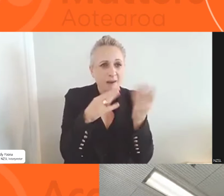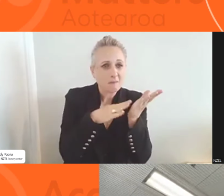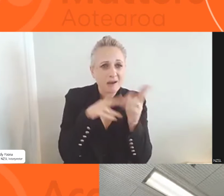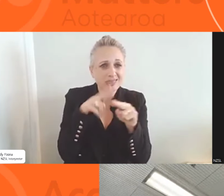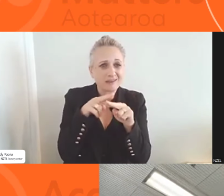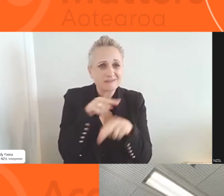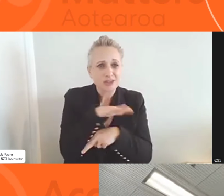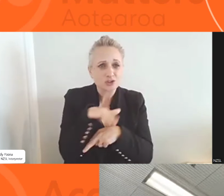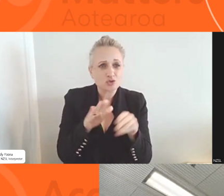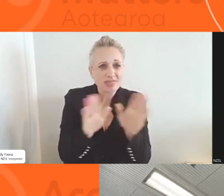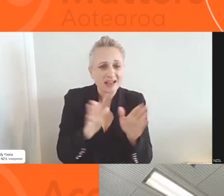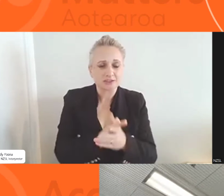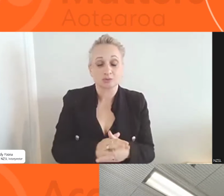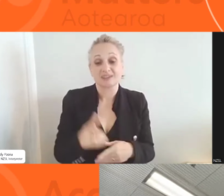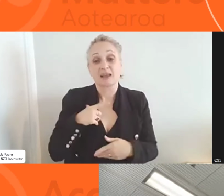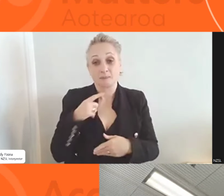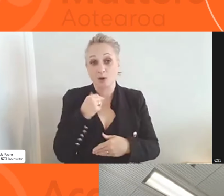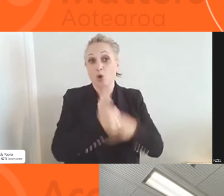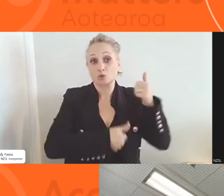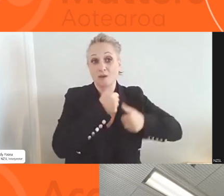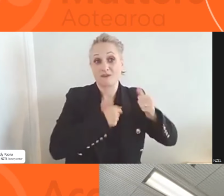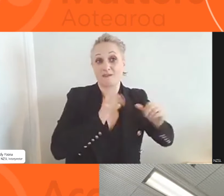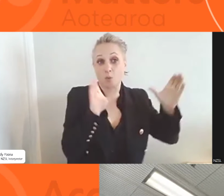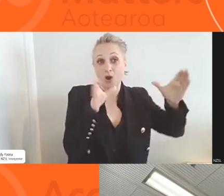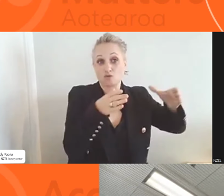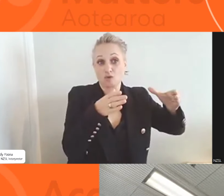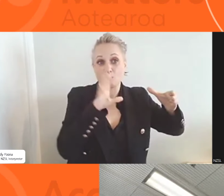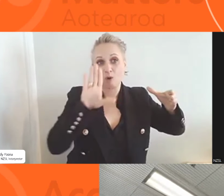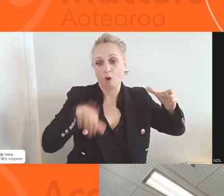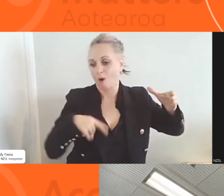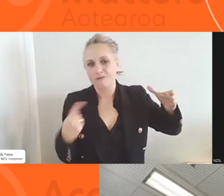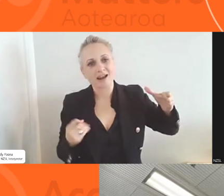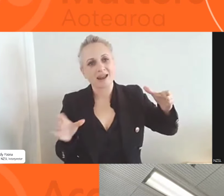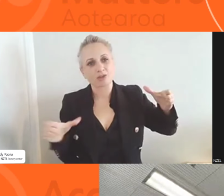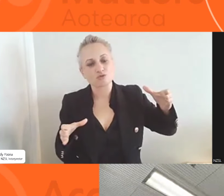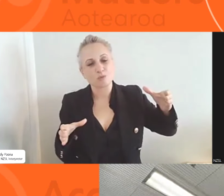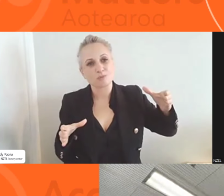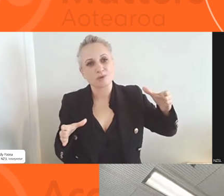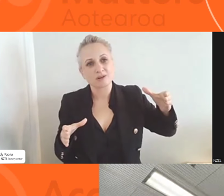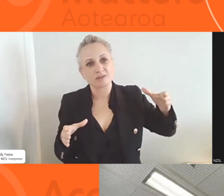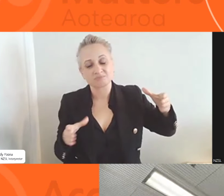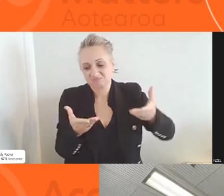we favour one group over another, and that's the political decision. Let's be honest, that's what we've done. We've favoured one group